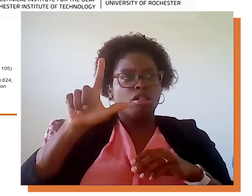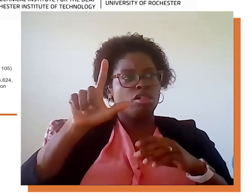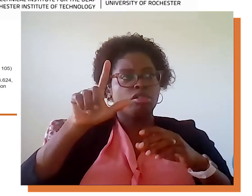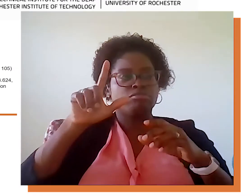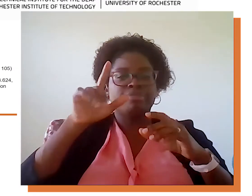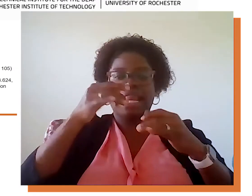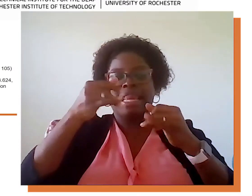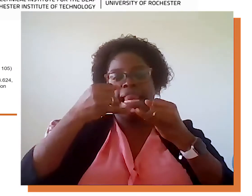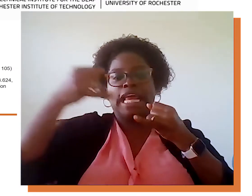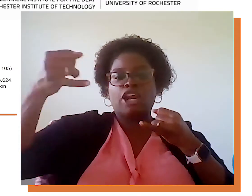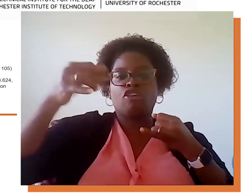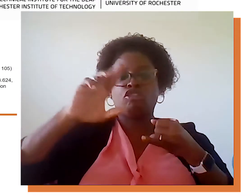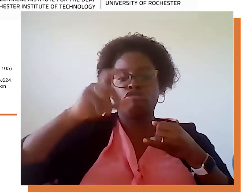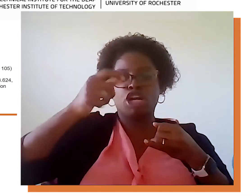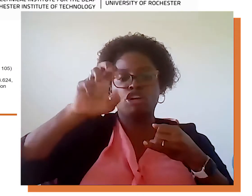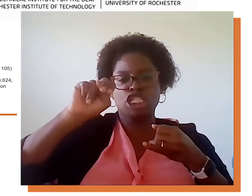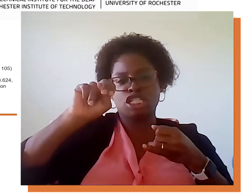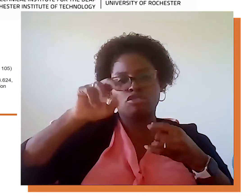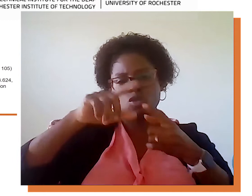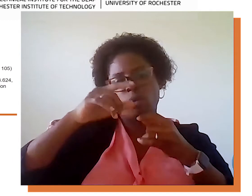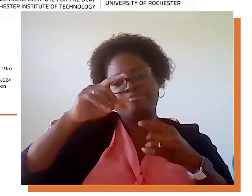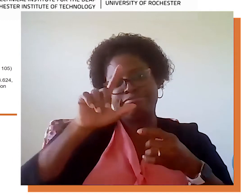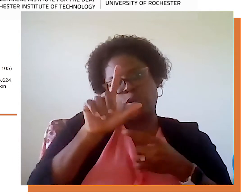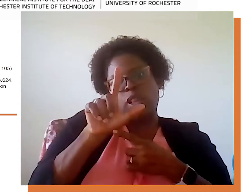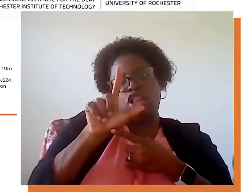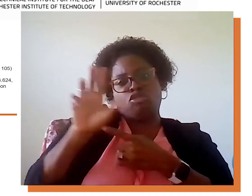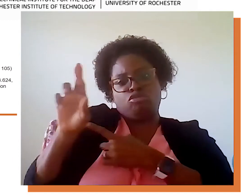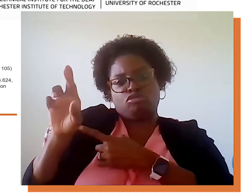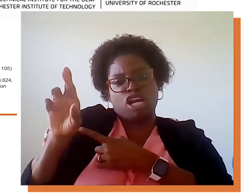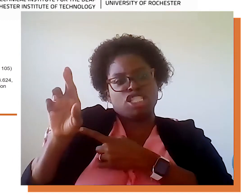So, from there I did a hierarchical linear regression.